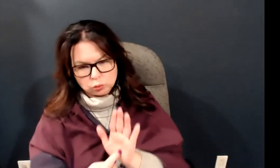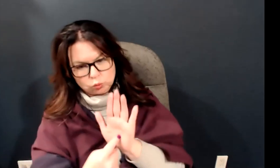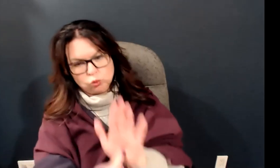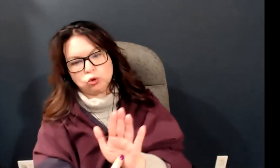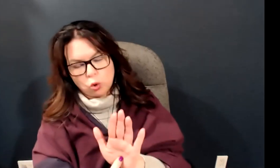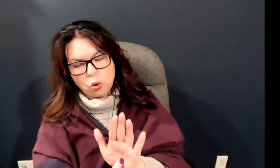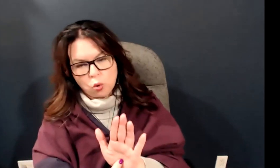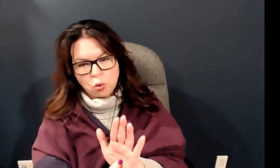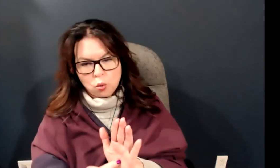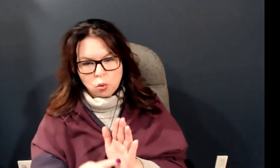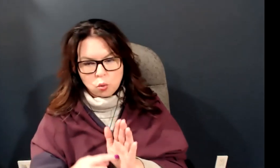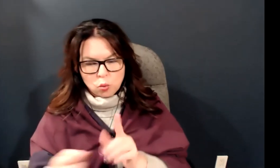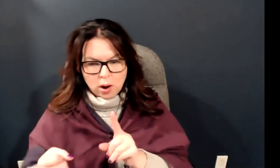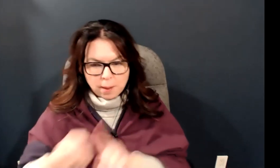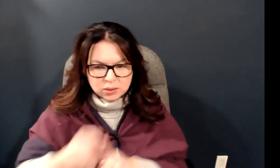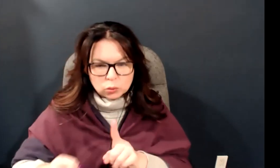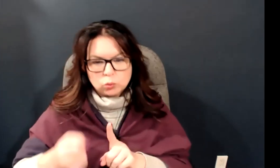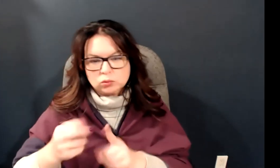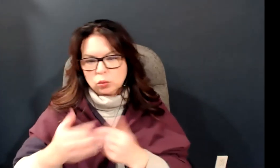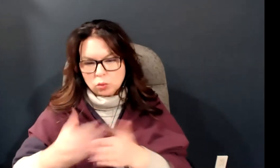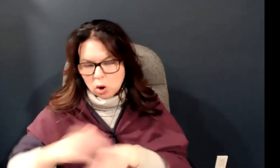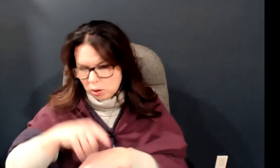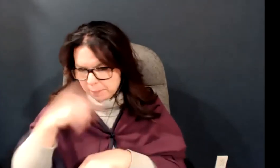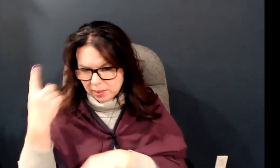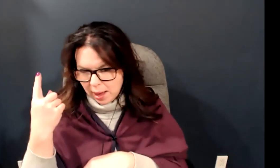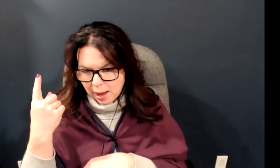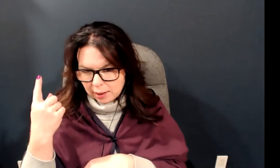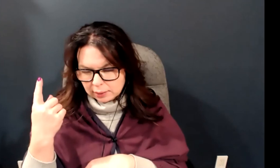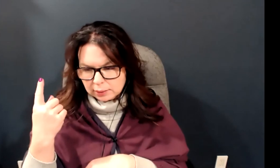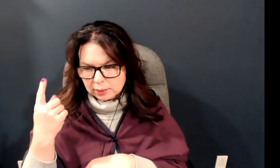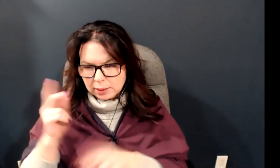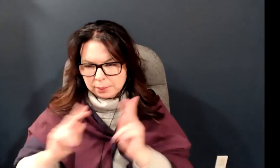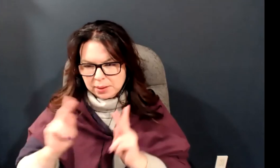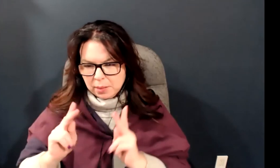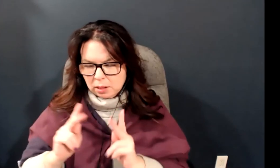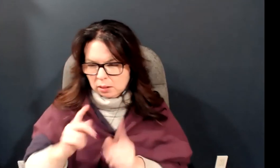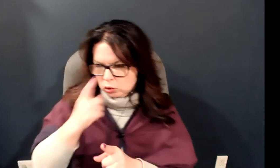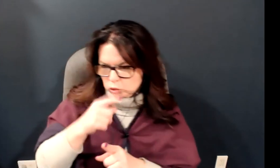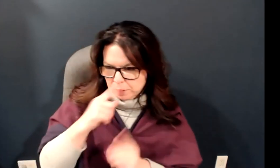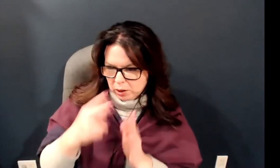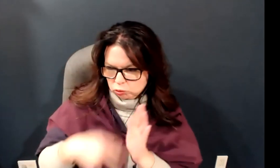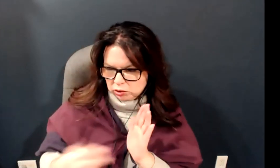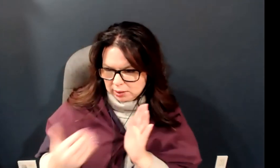I understand in '97 but I just, I, I'm interested too in that notion of how there is that subculture of humor amongst inside the group.